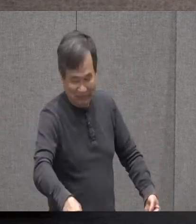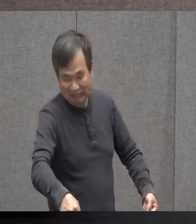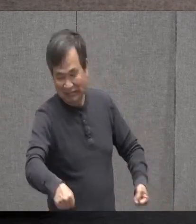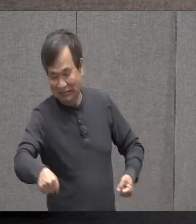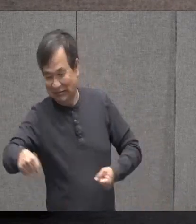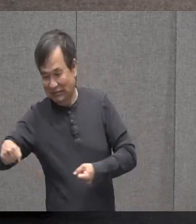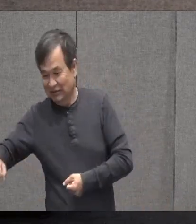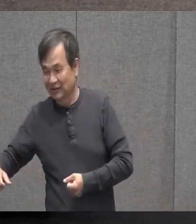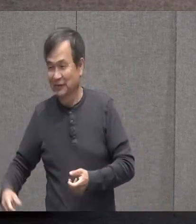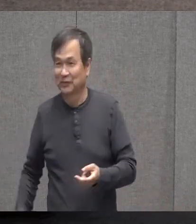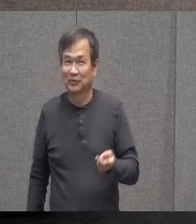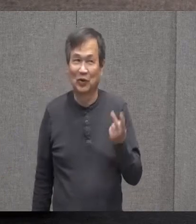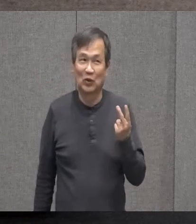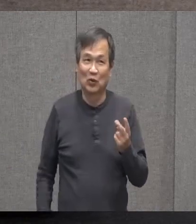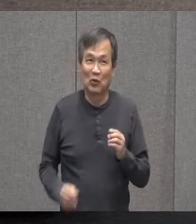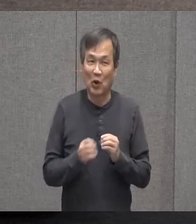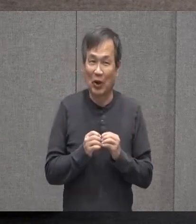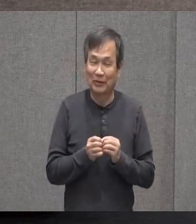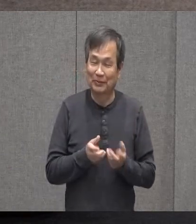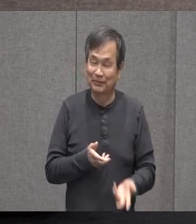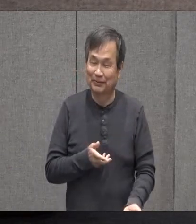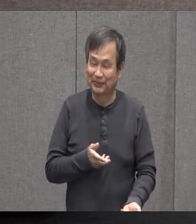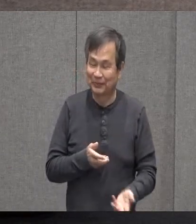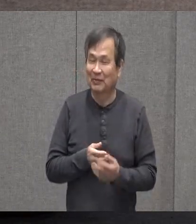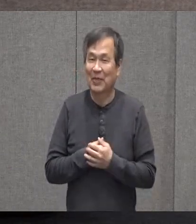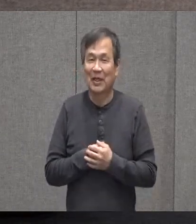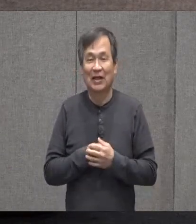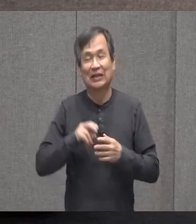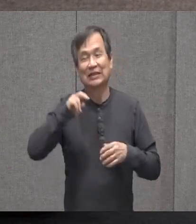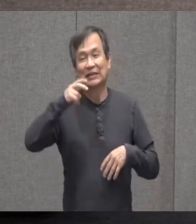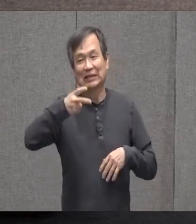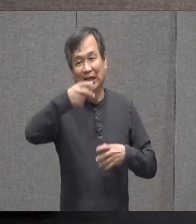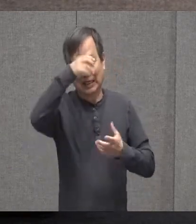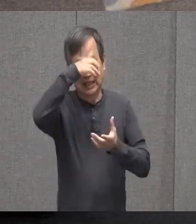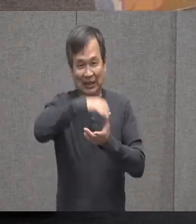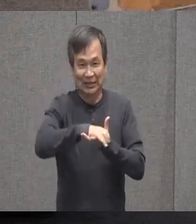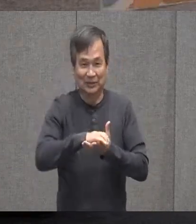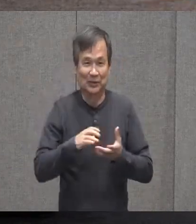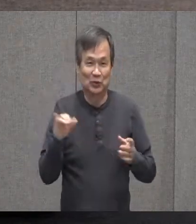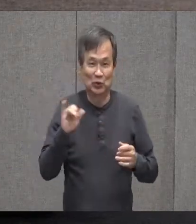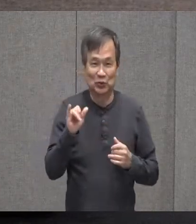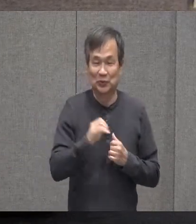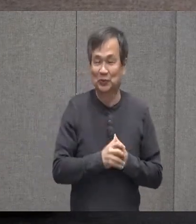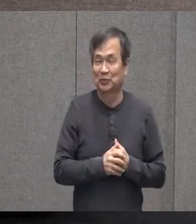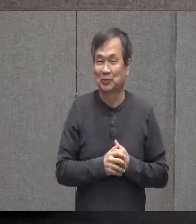There were two more legs in the pot, so they pulled out the second Mr. Haktak, too.